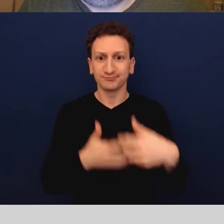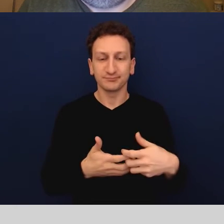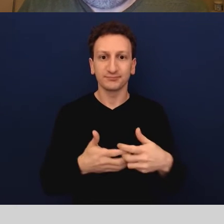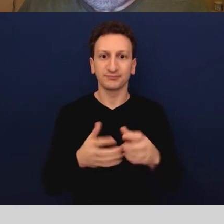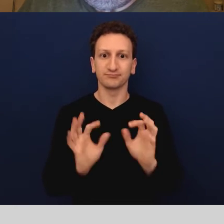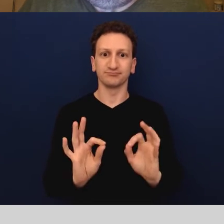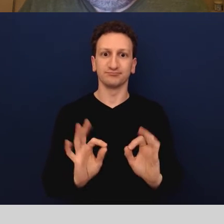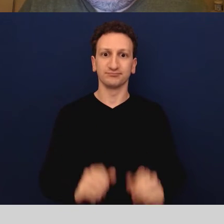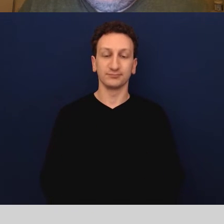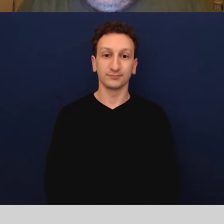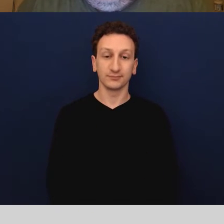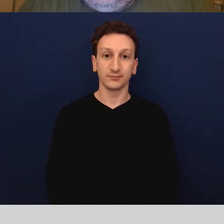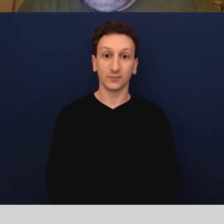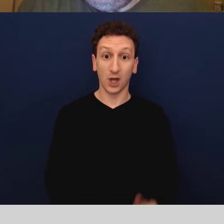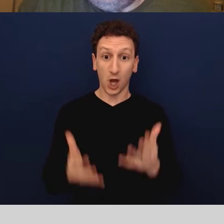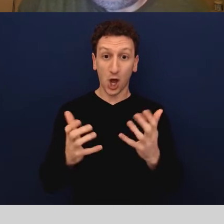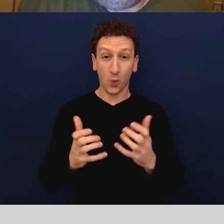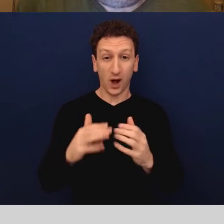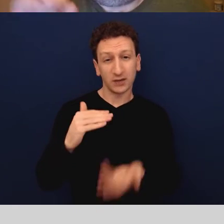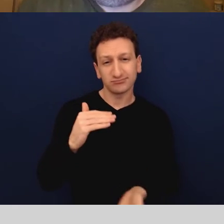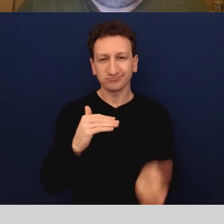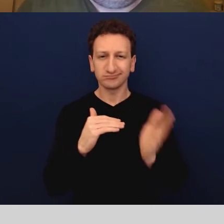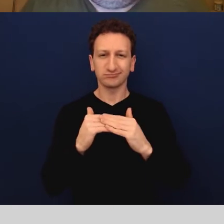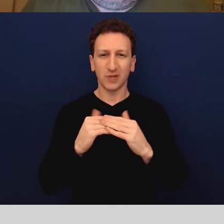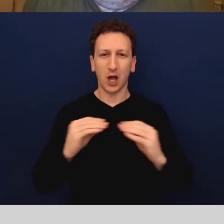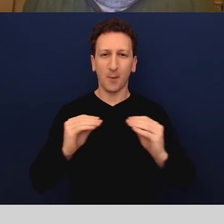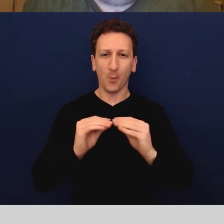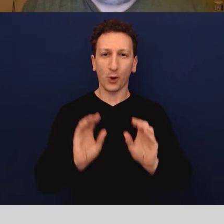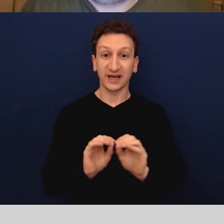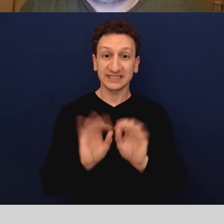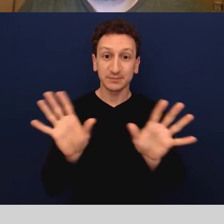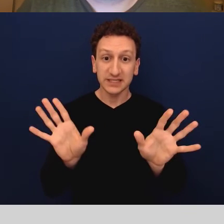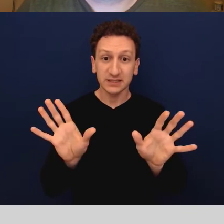And if we want to be explicit, we can be explicit.